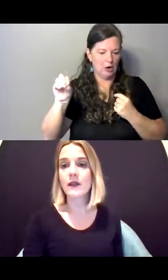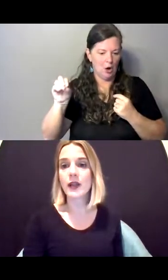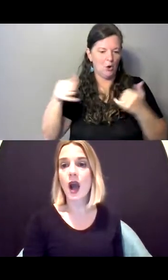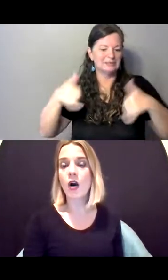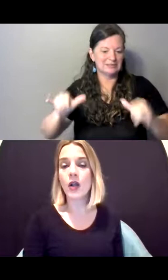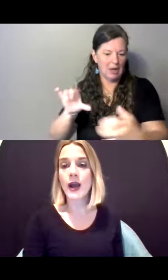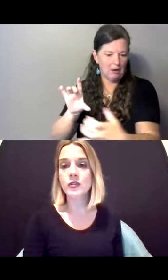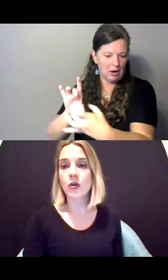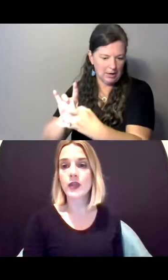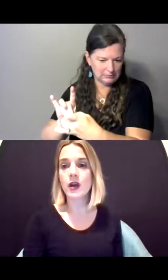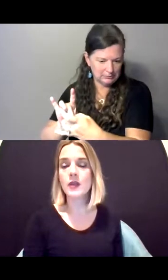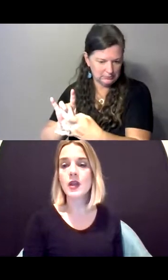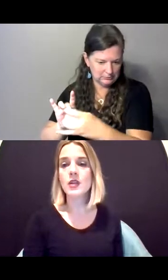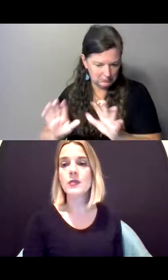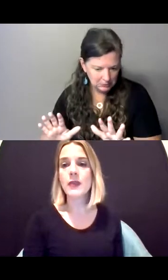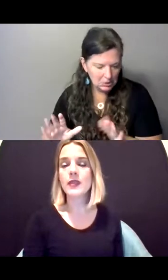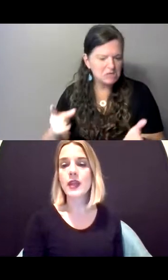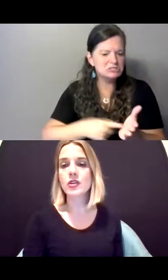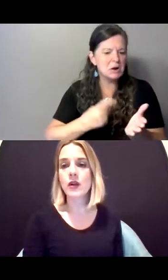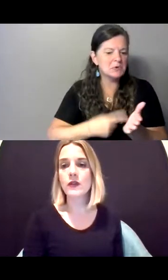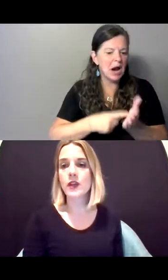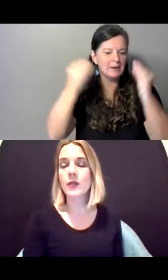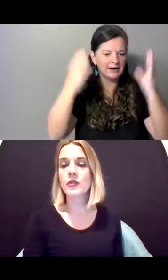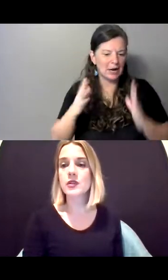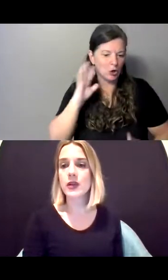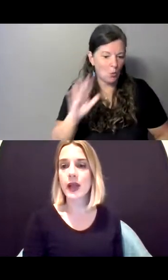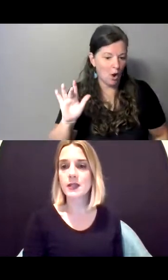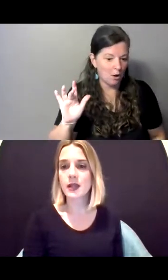they feel like all eyes are on them. So, maybe they can turn off their video, but they're still connected